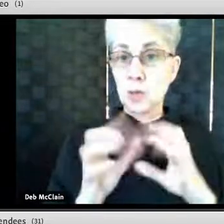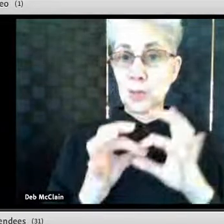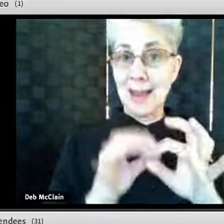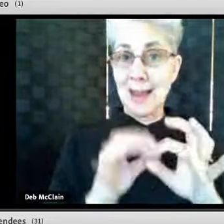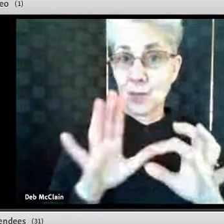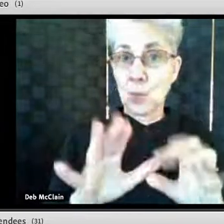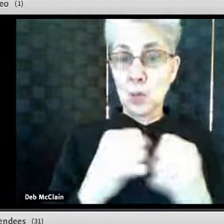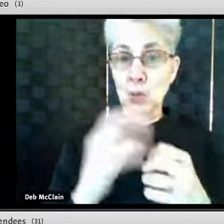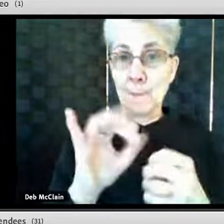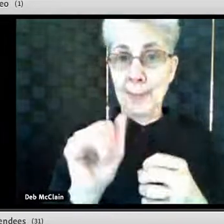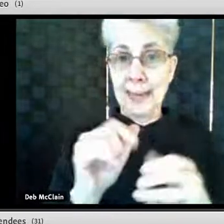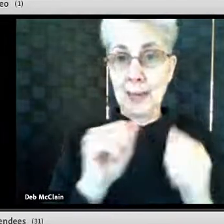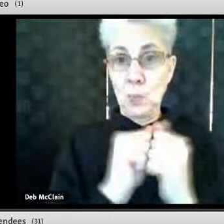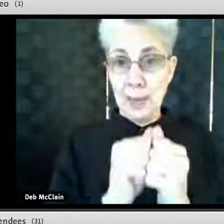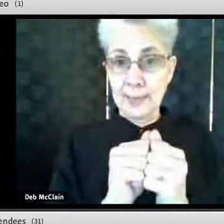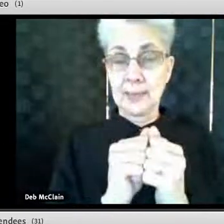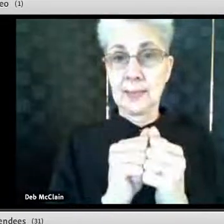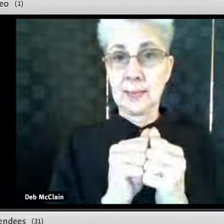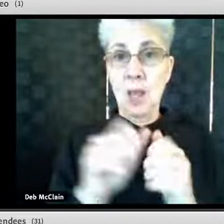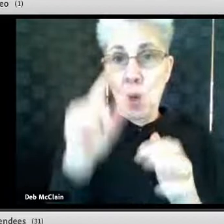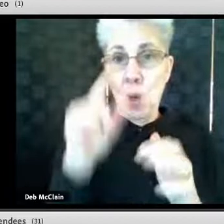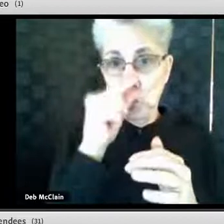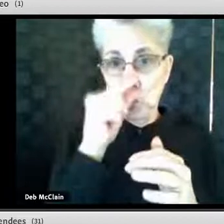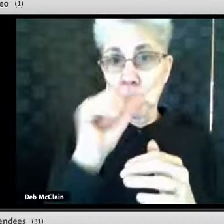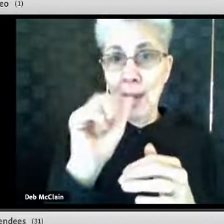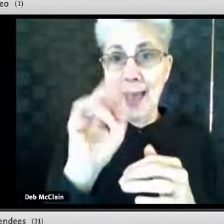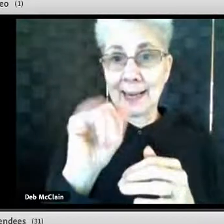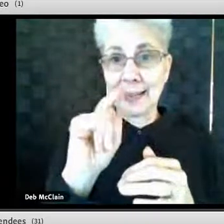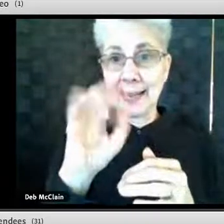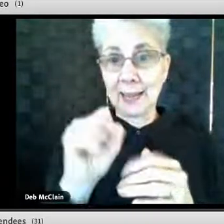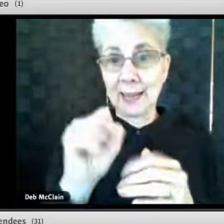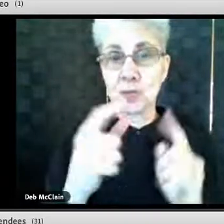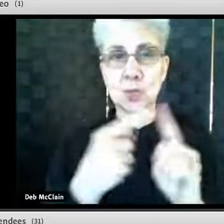You can also tie your social media into Google Analytics